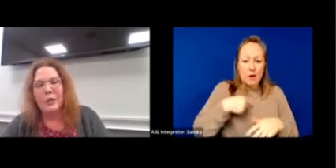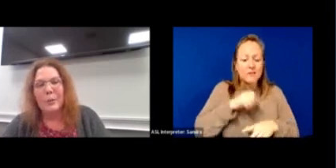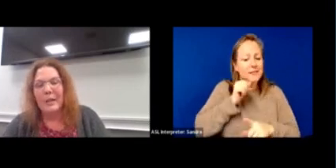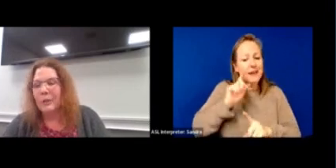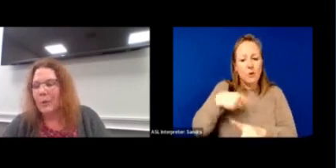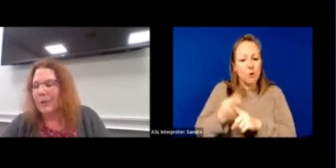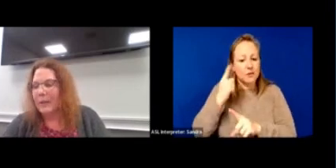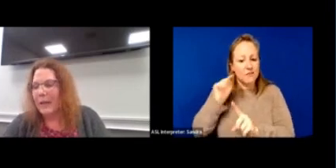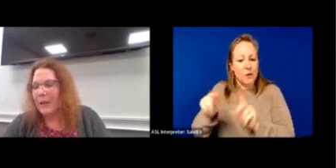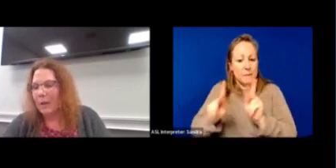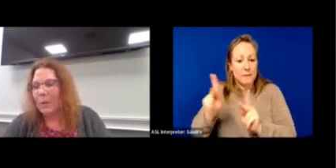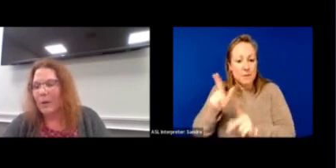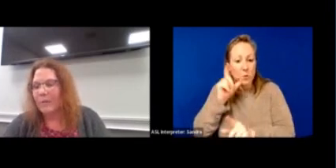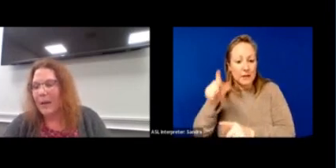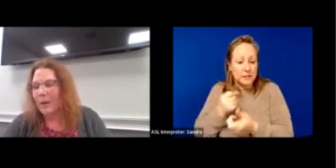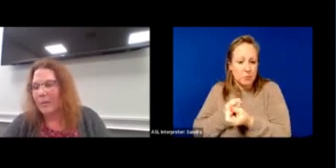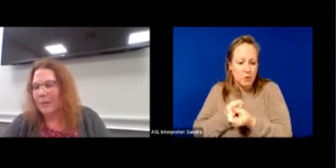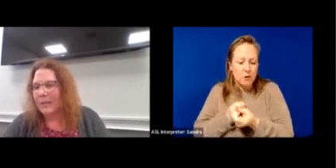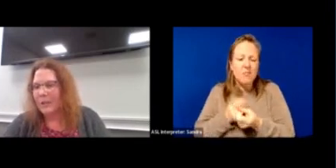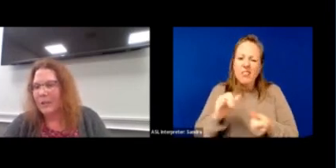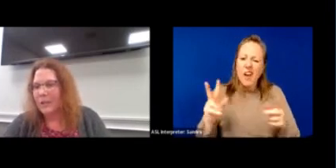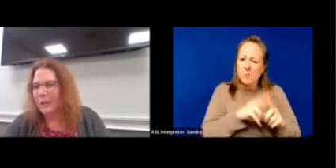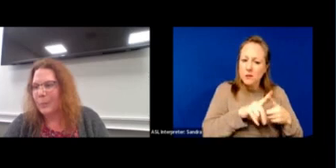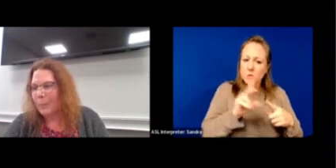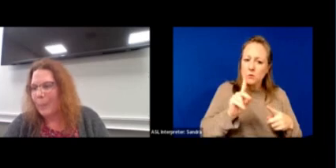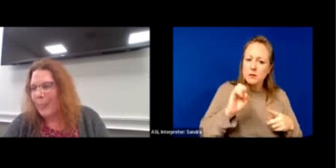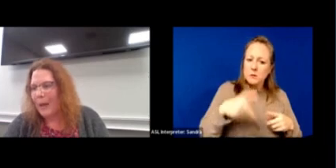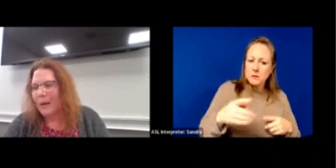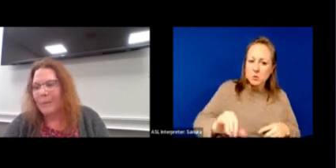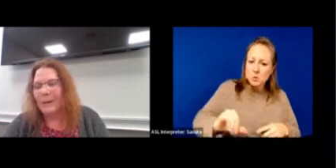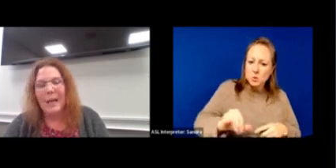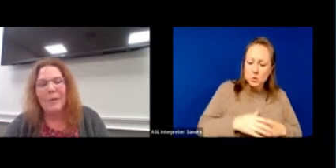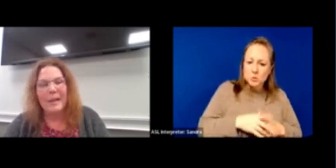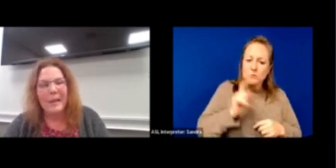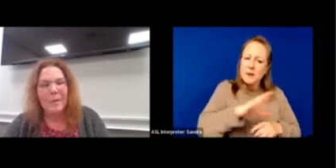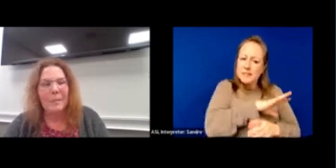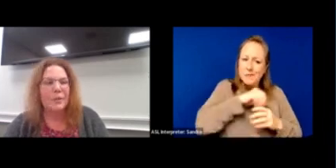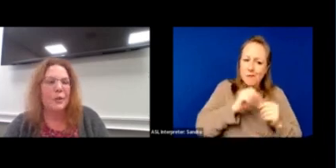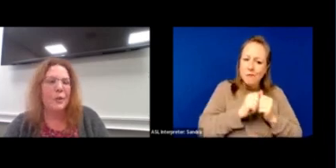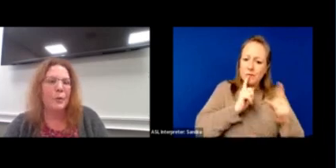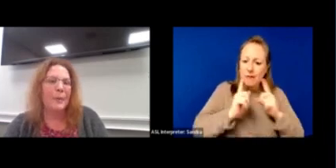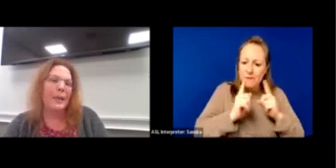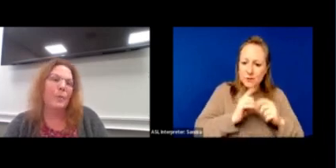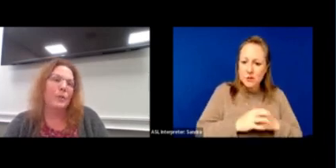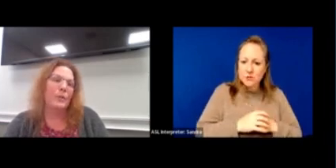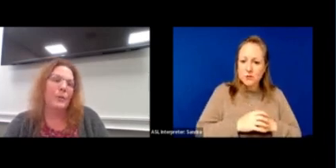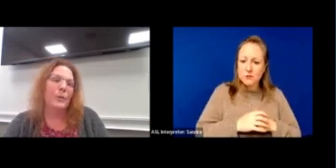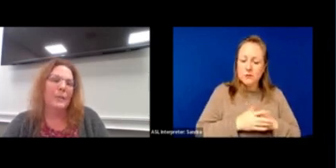to make sure that they are a part of that conversation to allowing them to To be able to